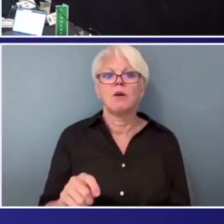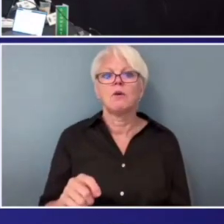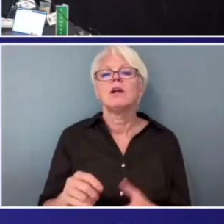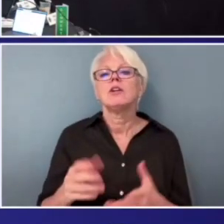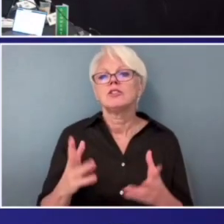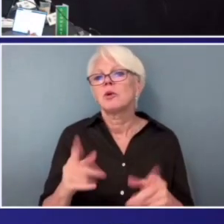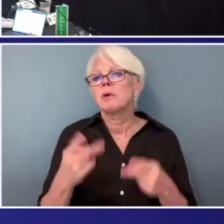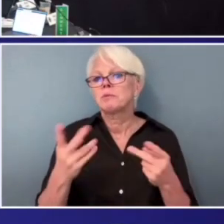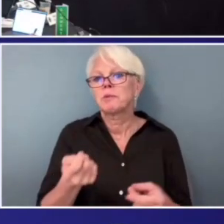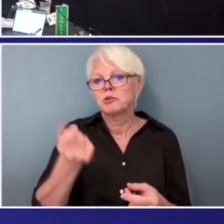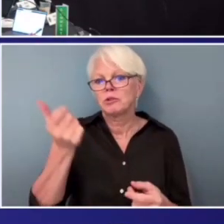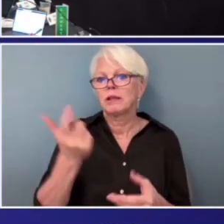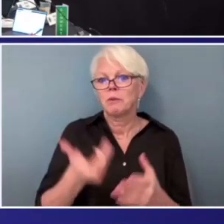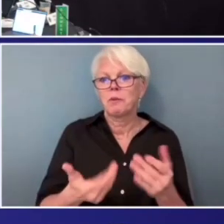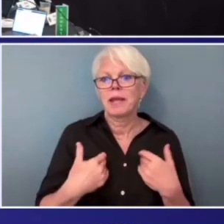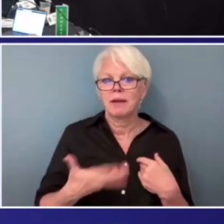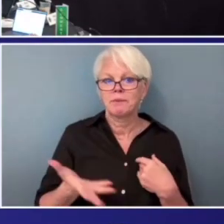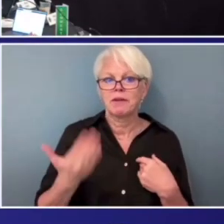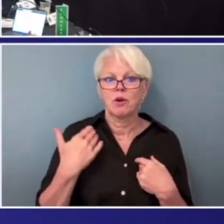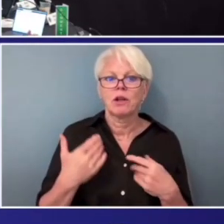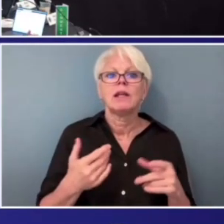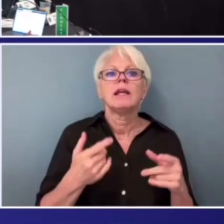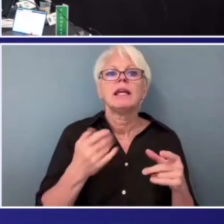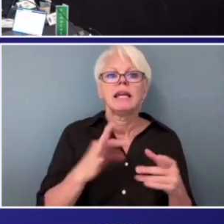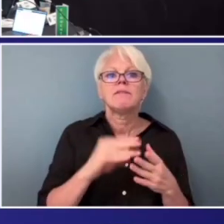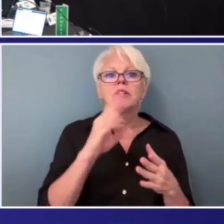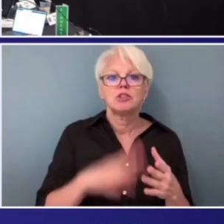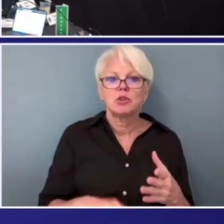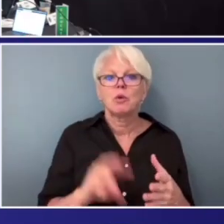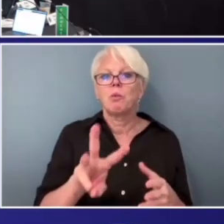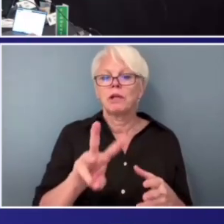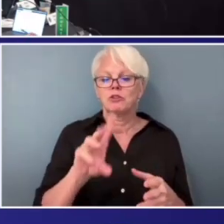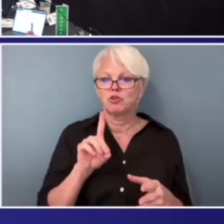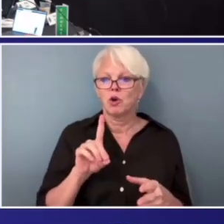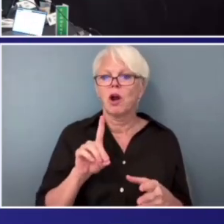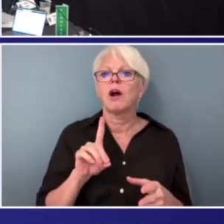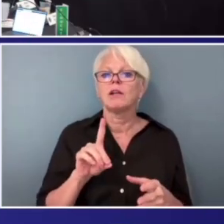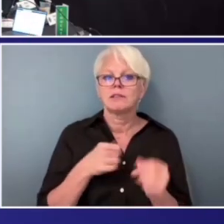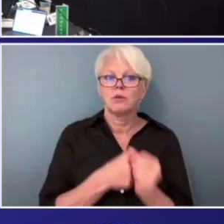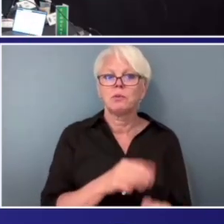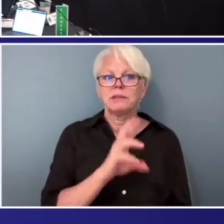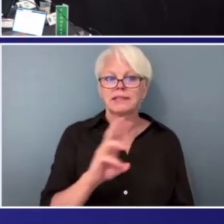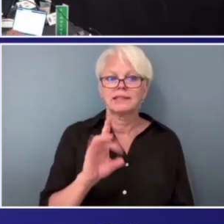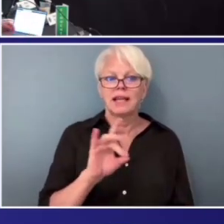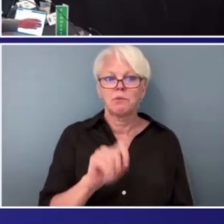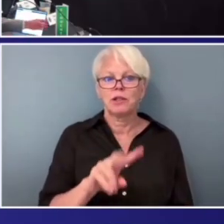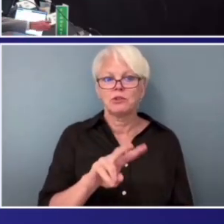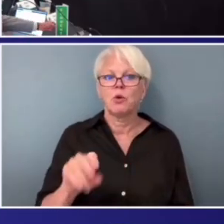had there initially and we say withdraws in accordance with 668.22 or otherwise ceases